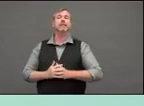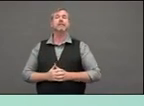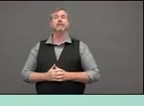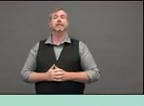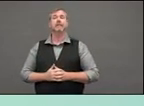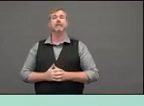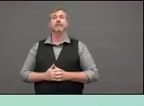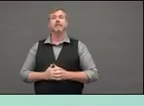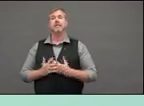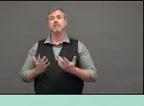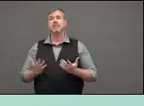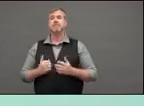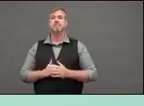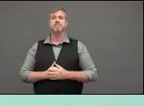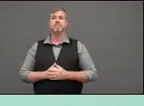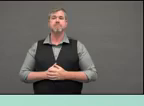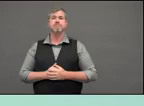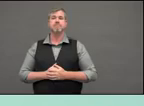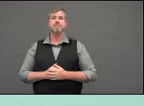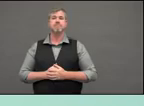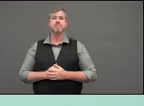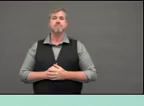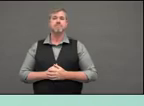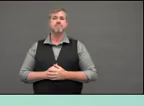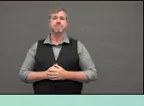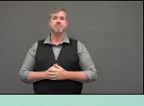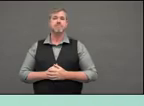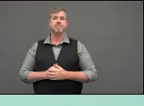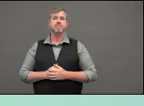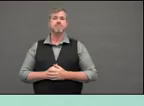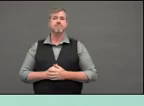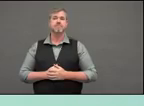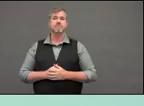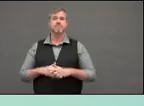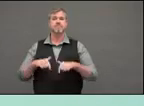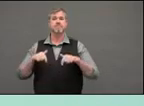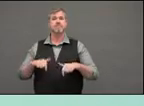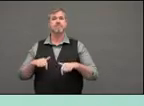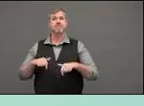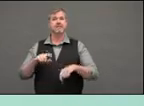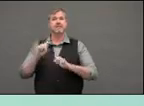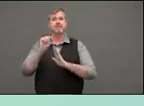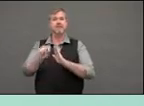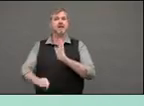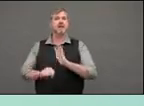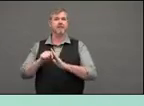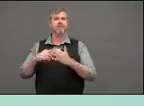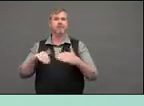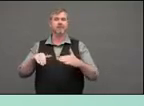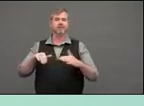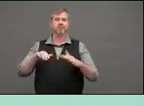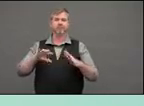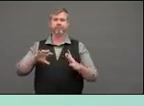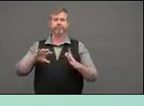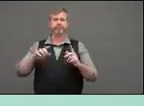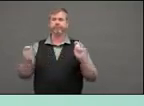i think that although we're in this difficult situation that we find ourselves in and it's you know one in a hundred year event